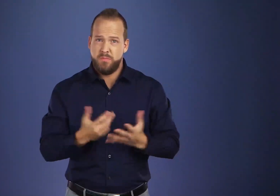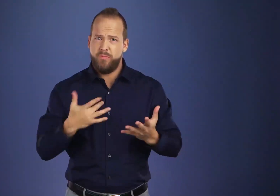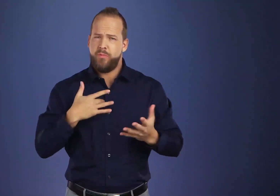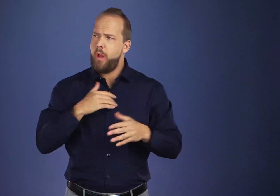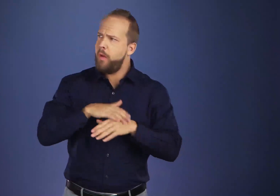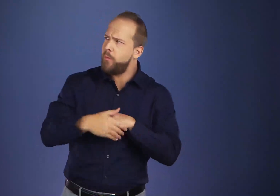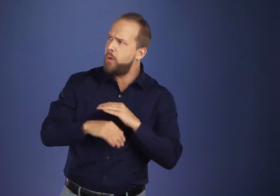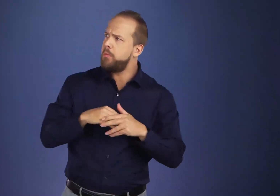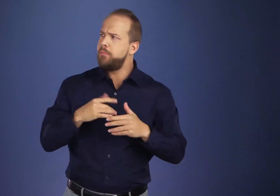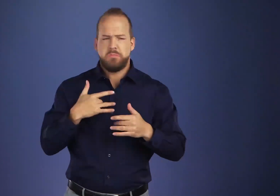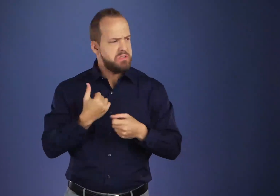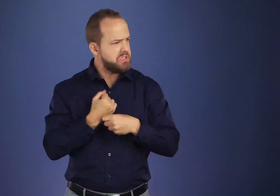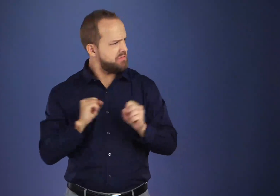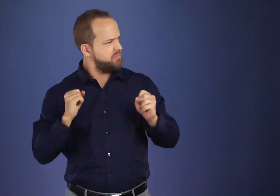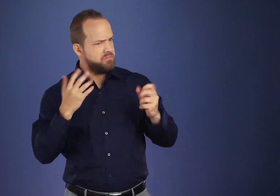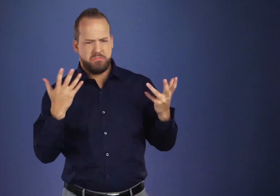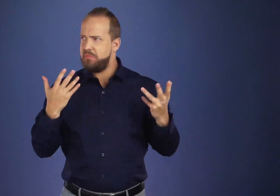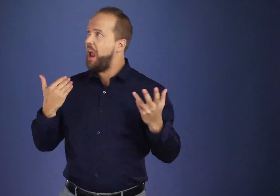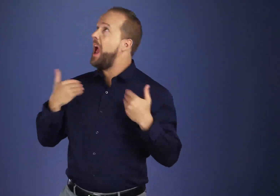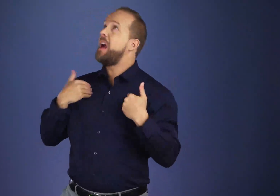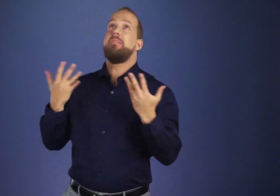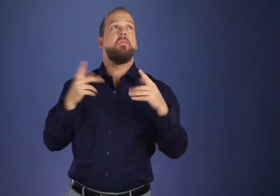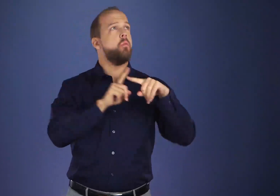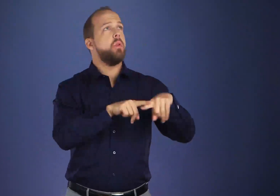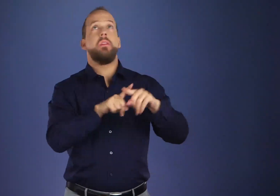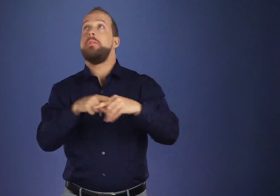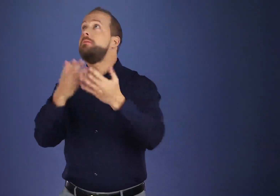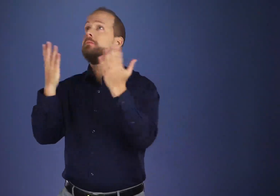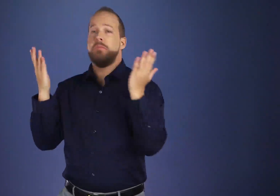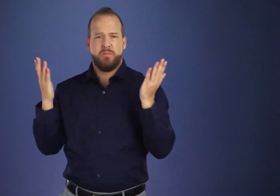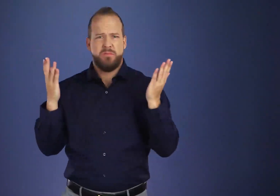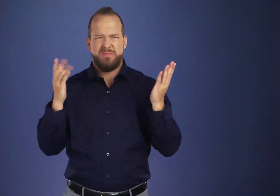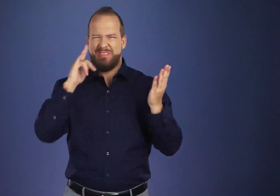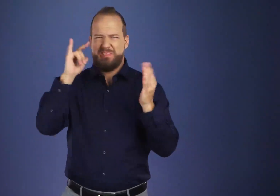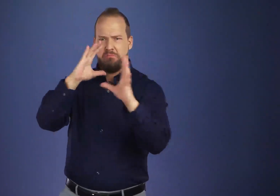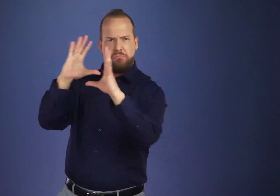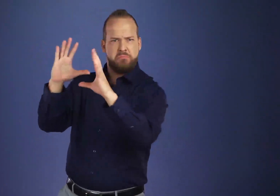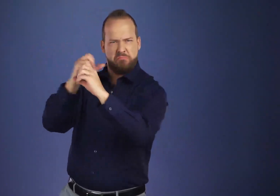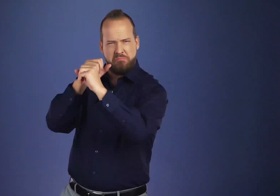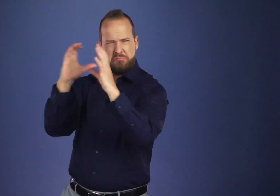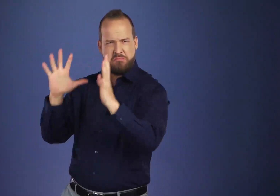Not only are we more independent, we are even more comfortable and secure.